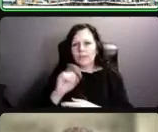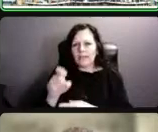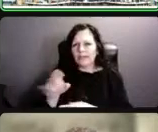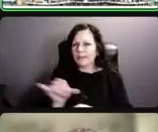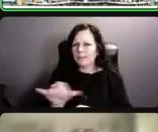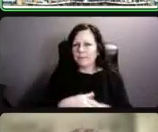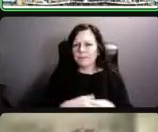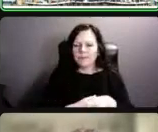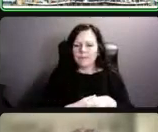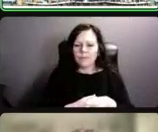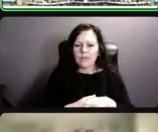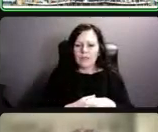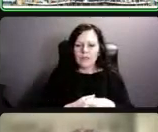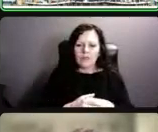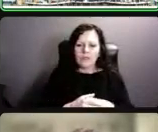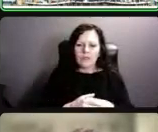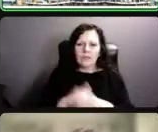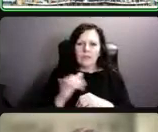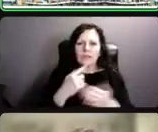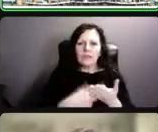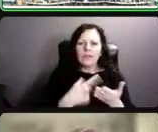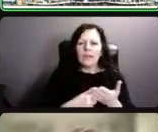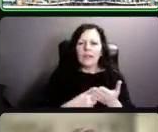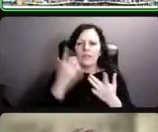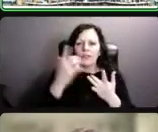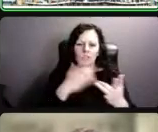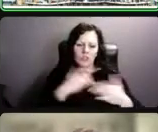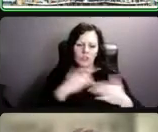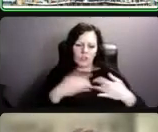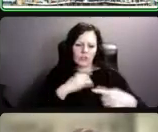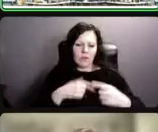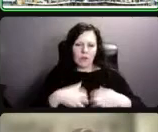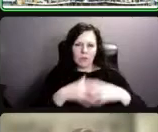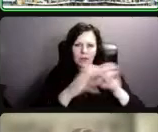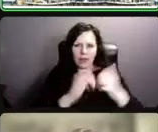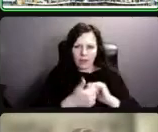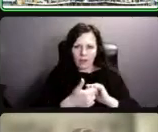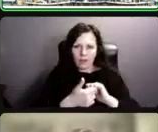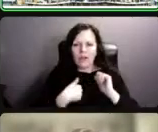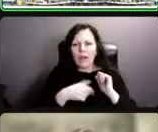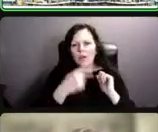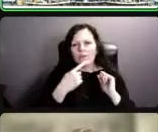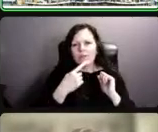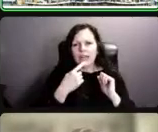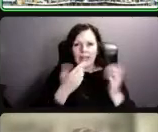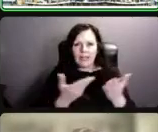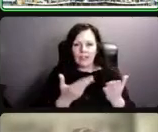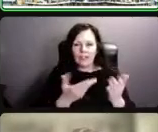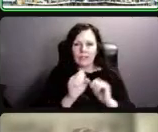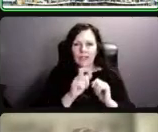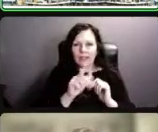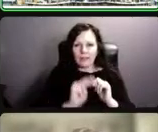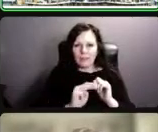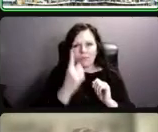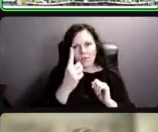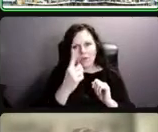MANY STATE CAPITALS AND COLLEGE TOWNS HAVE THESE TAXES